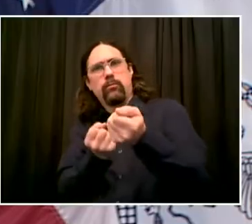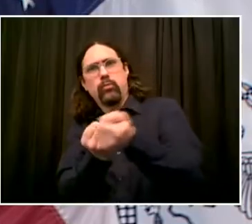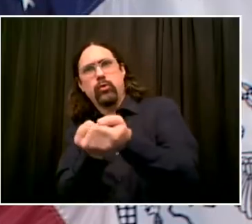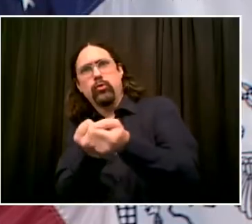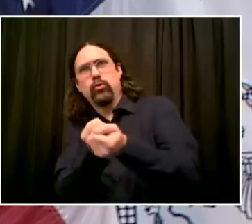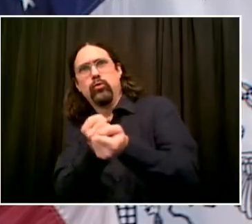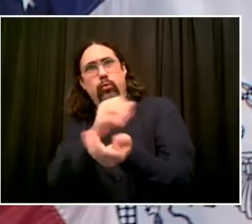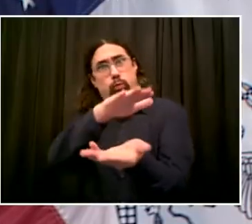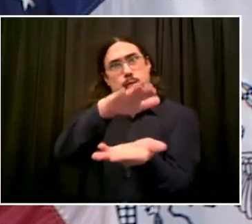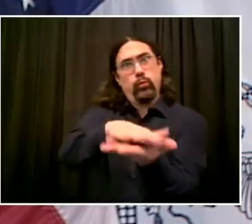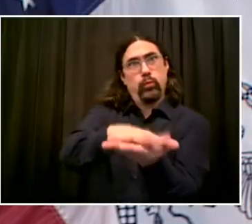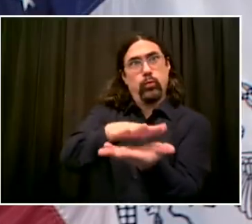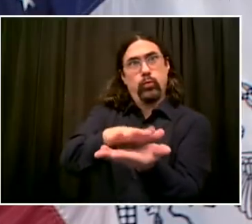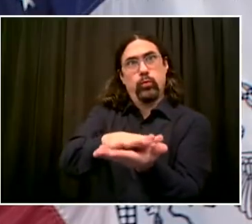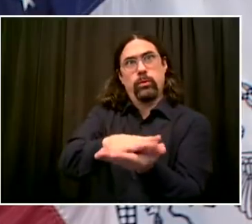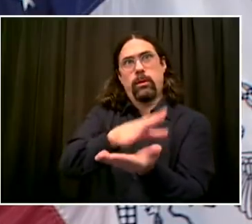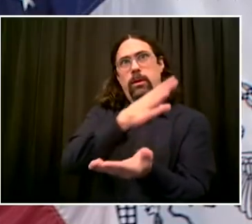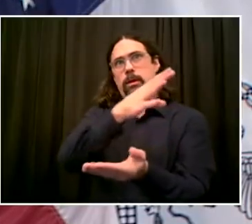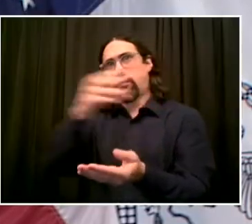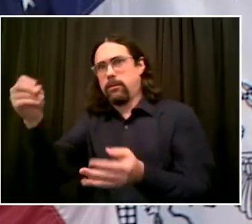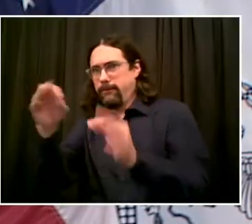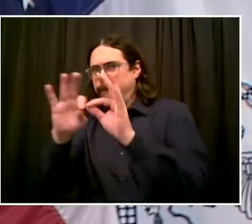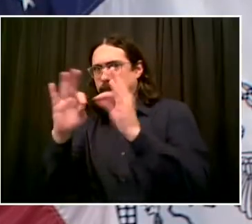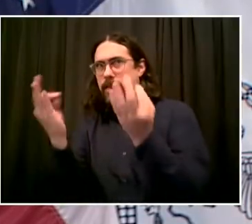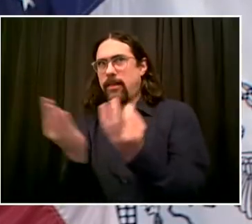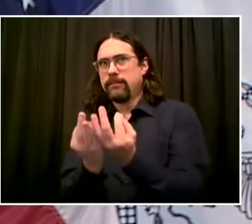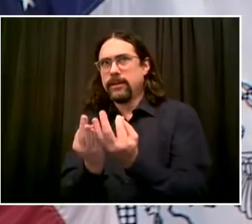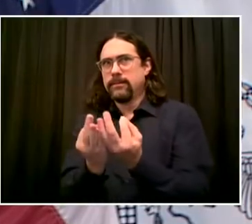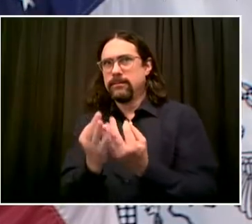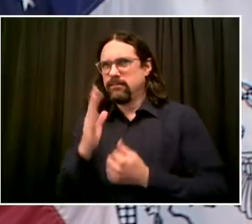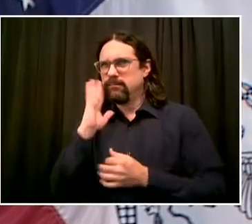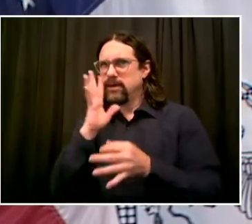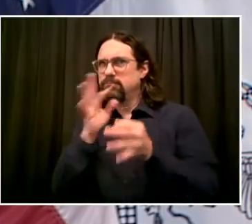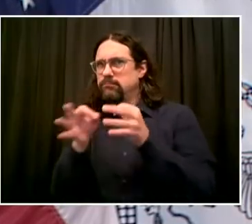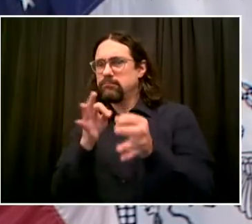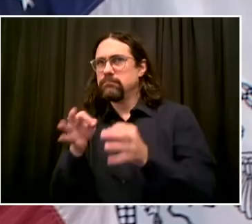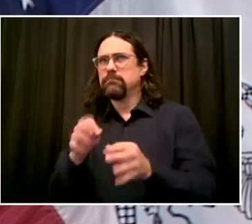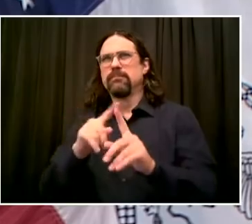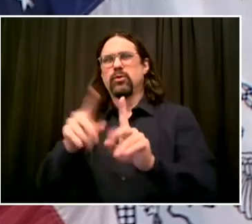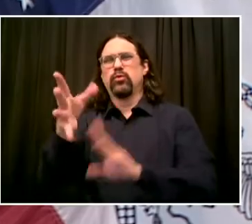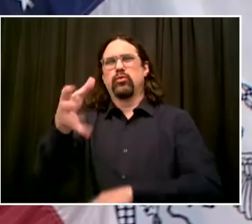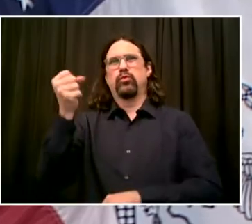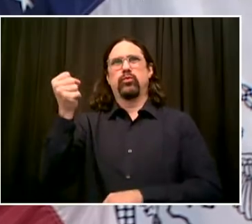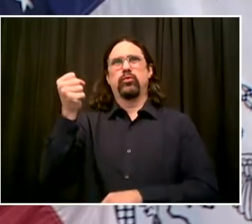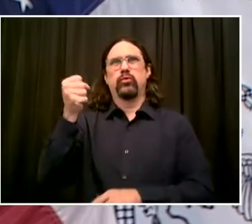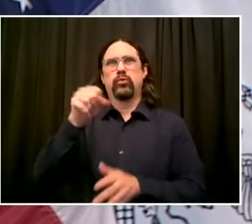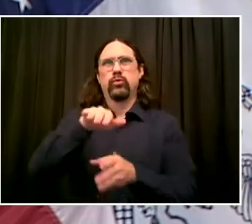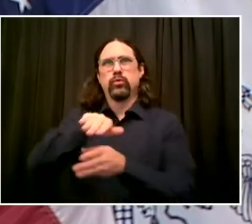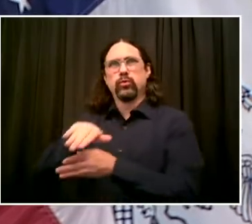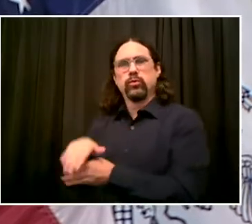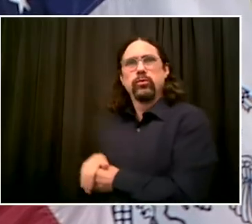FAMILIES AS WE COME BACK, AS THEY REOPEN FIRST, I WANT TO